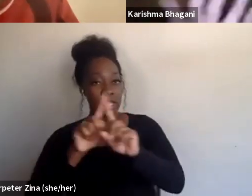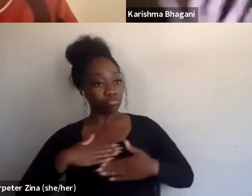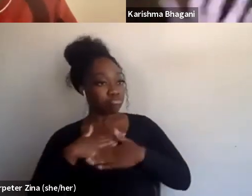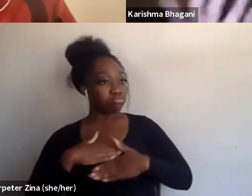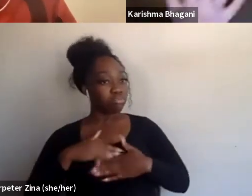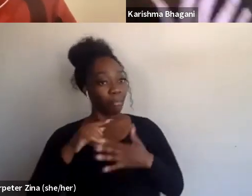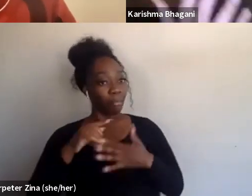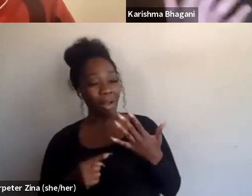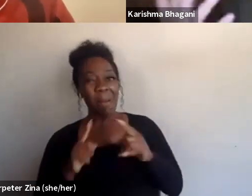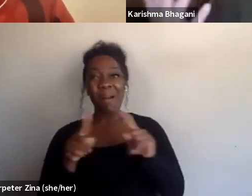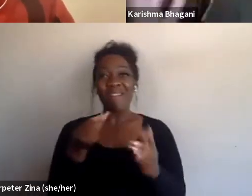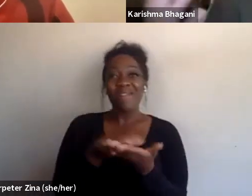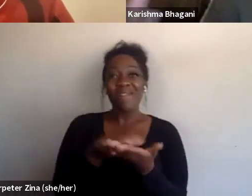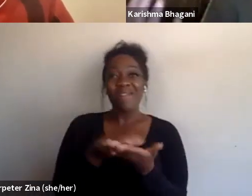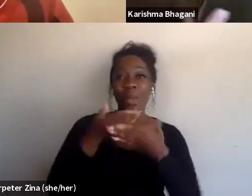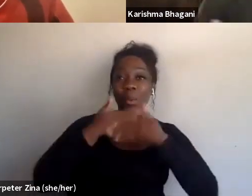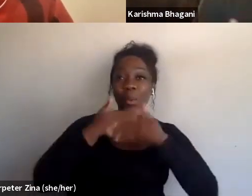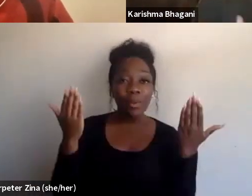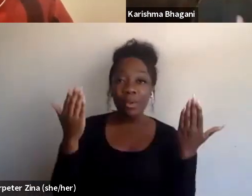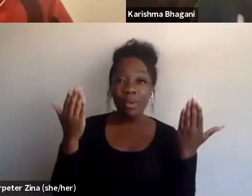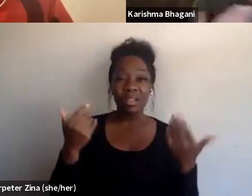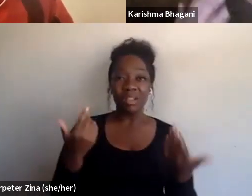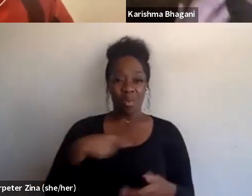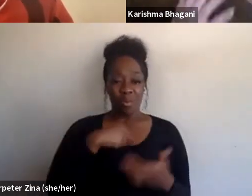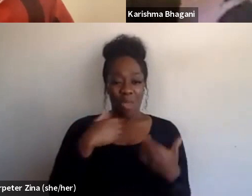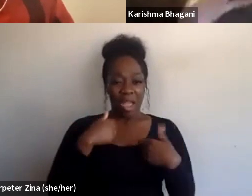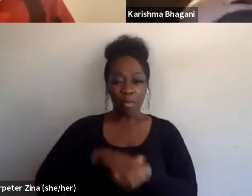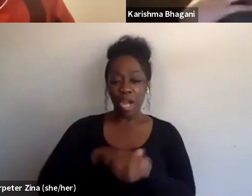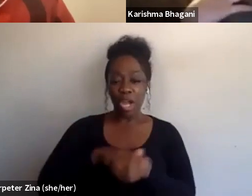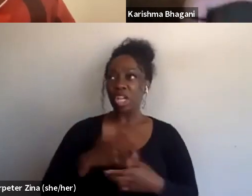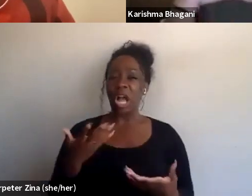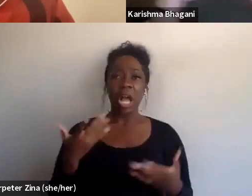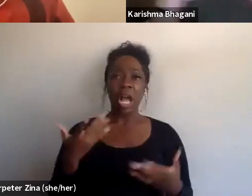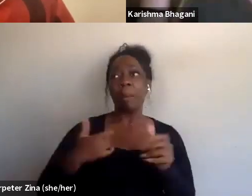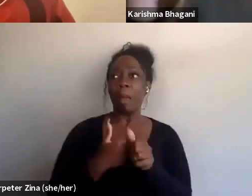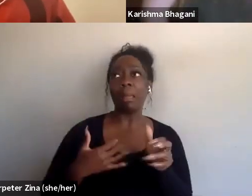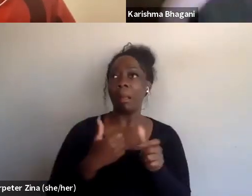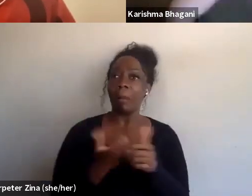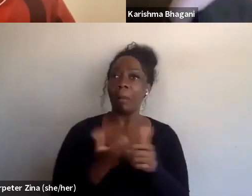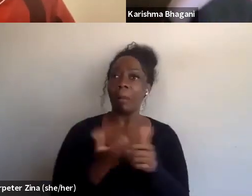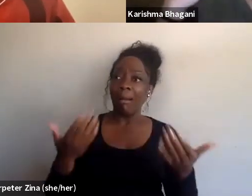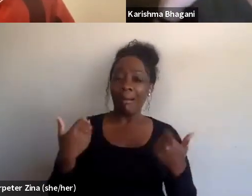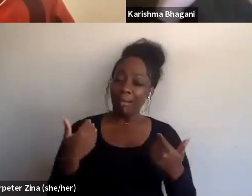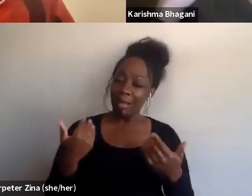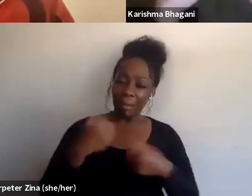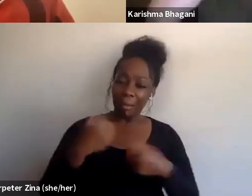And there's this pressure for us to create content now get with the times, get with the times but what about us? What about our families?